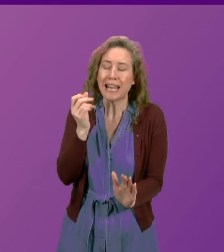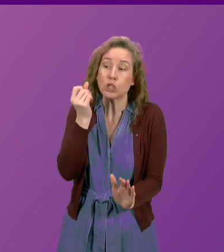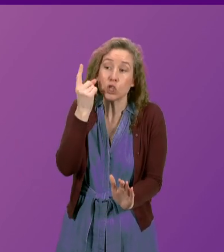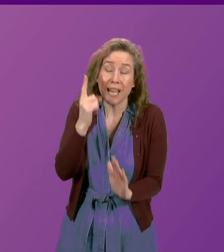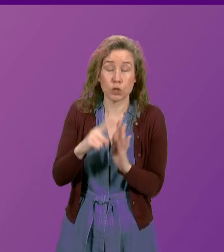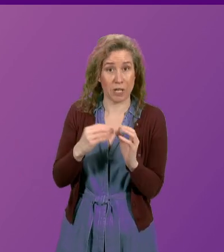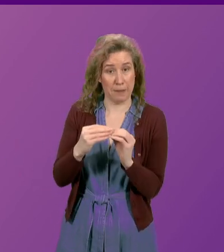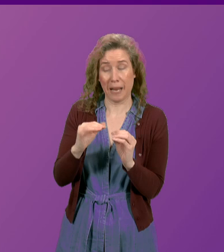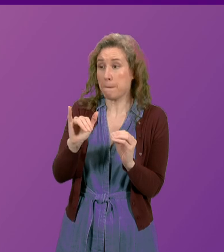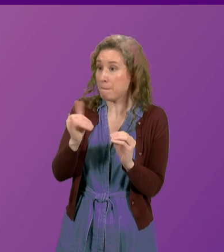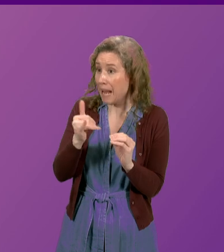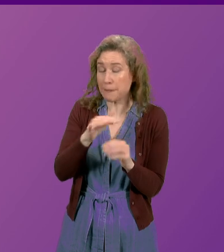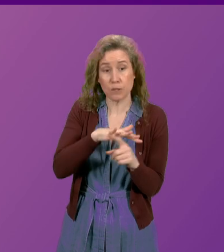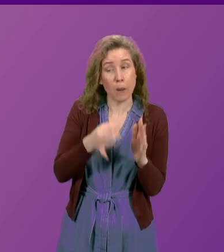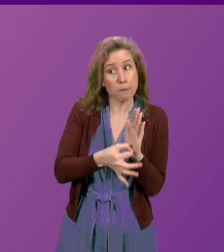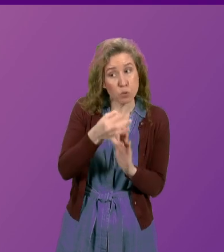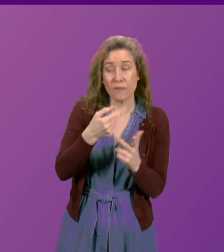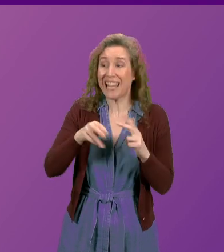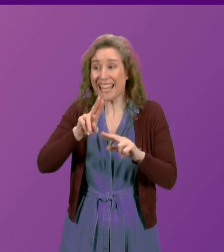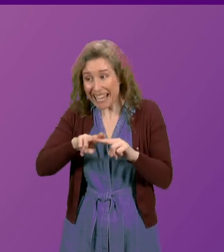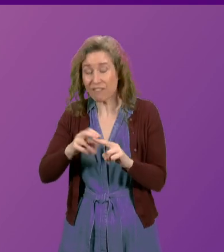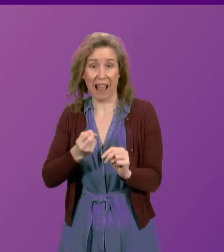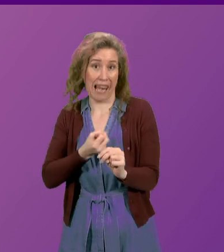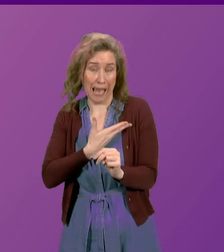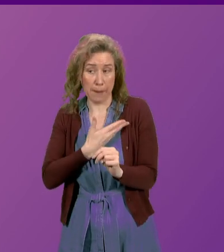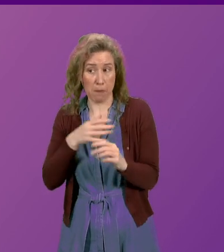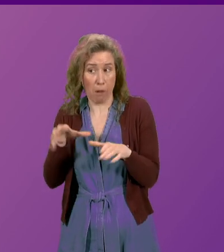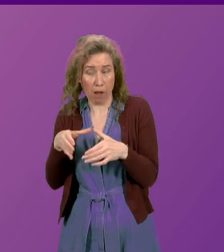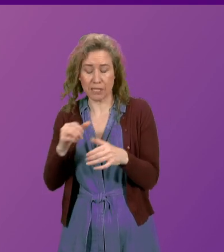the situation if the Labour Party committed itself to ending austerity and supported